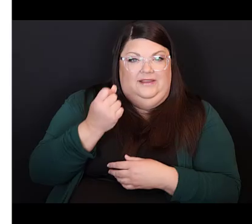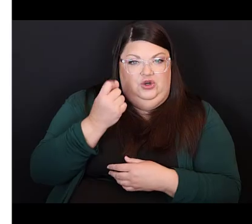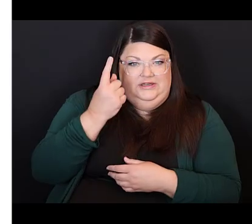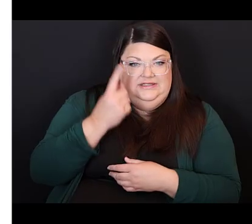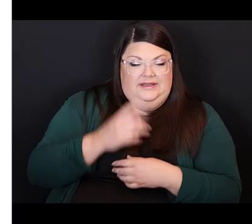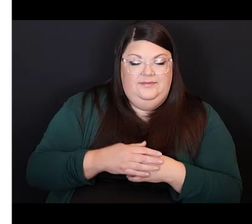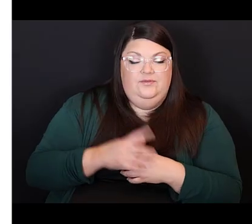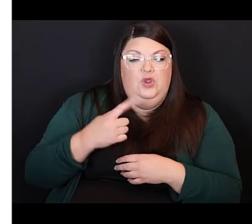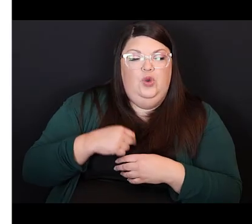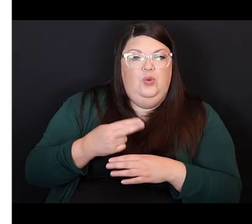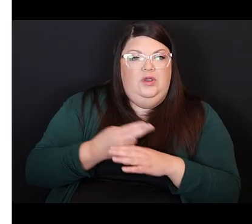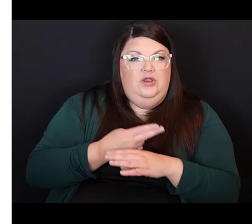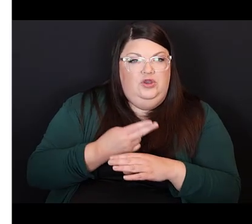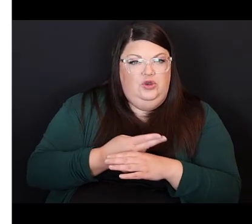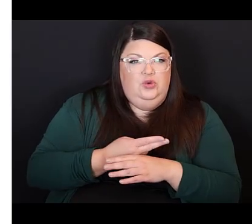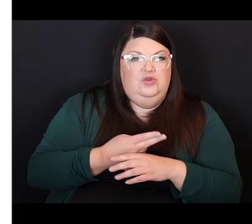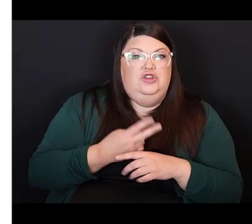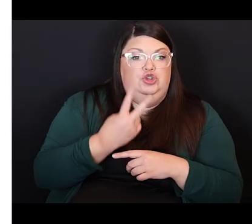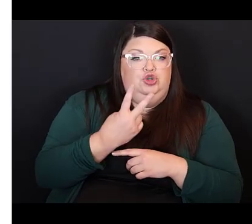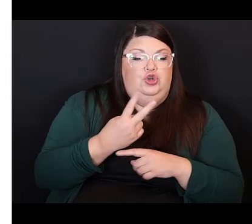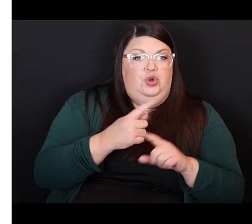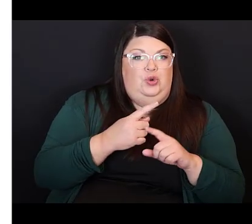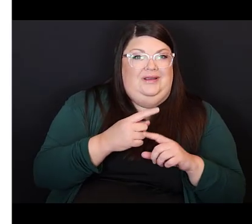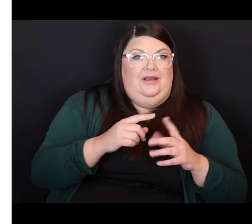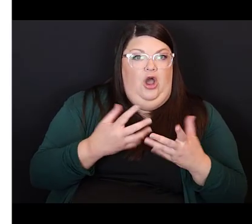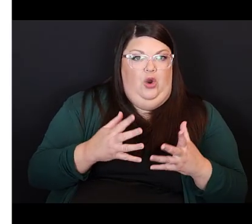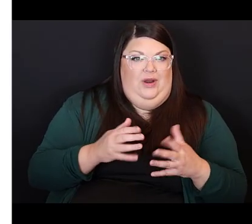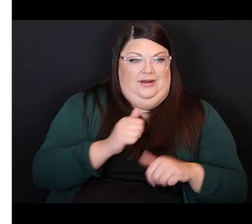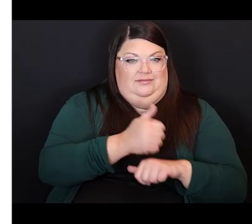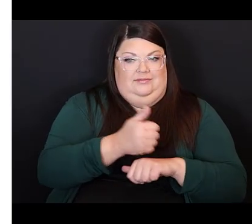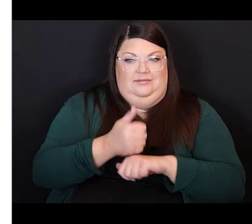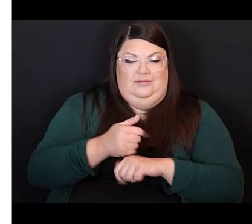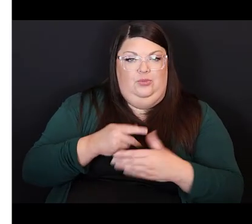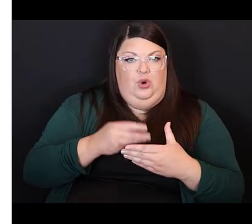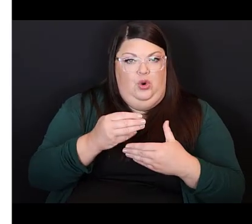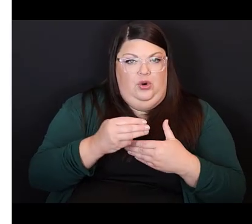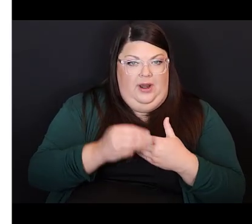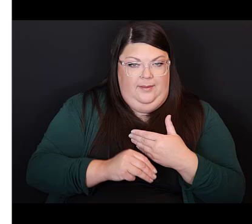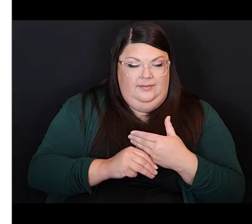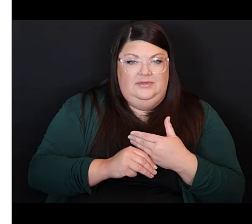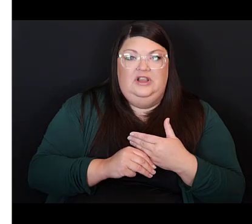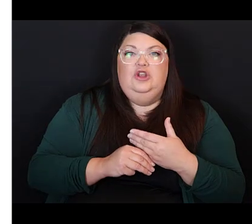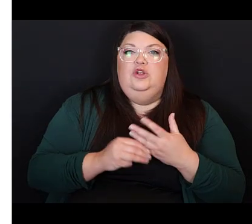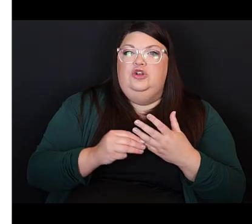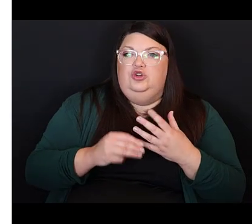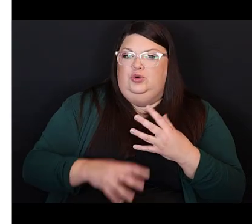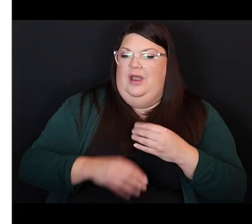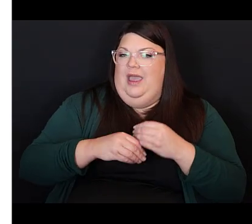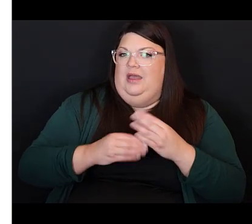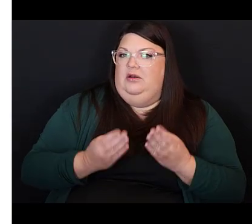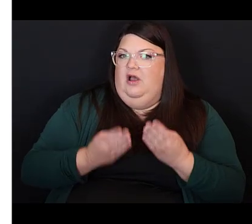we leveraged and expanded on two existing programs offering more support that we believe will lead to